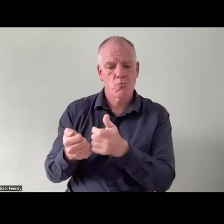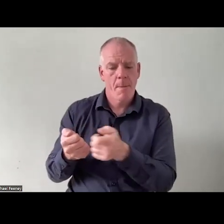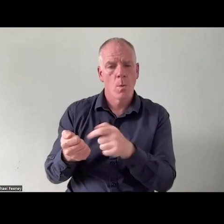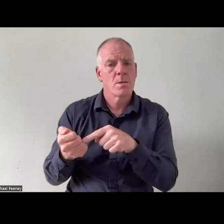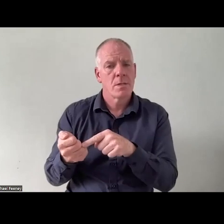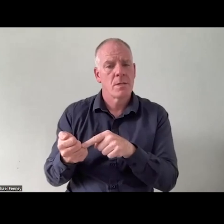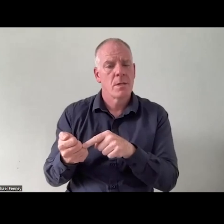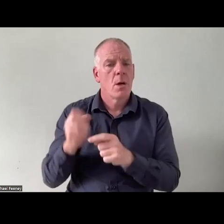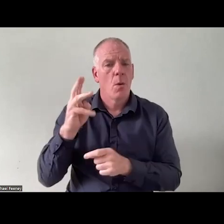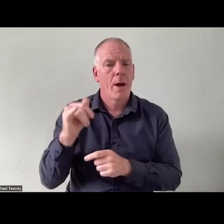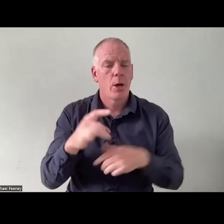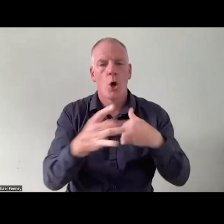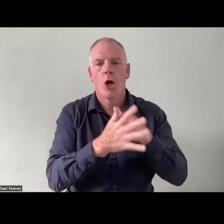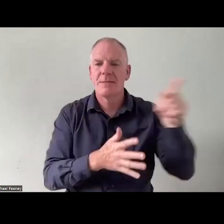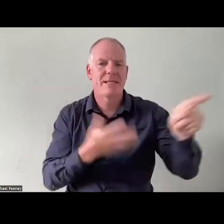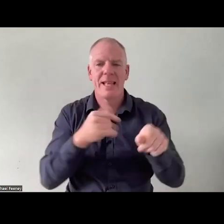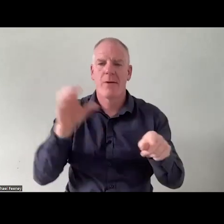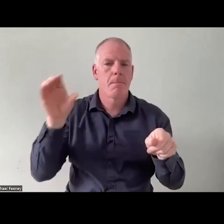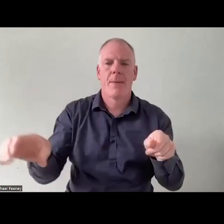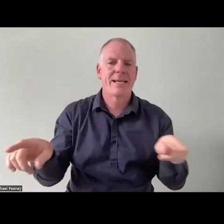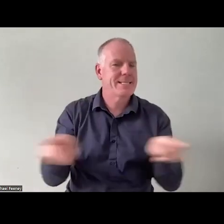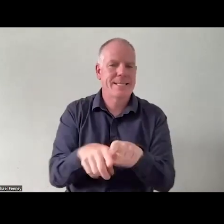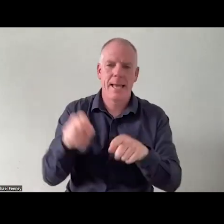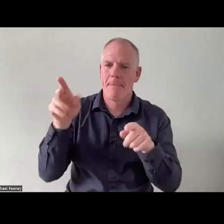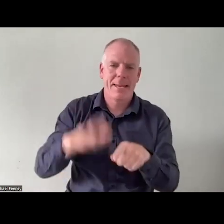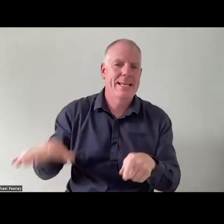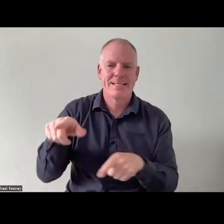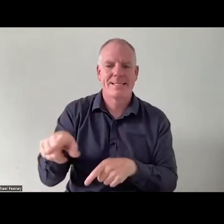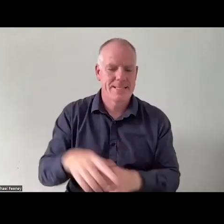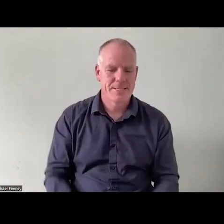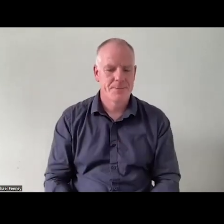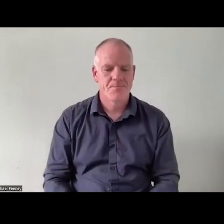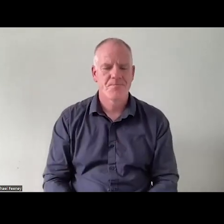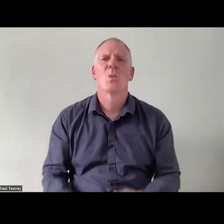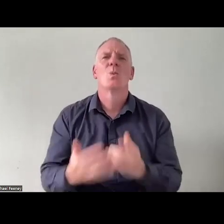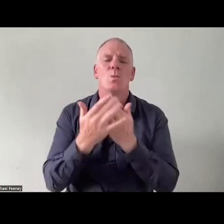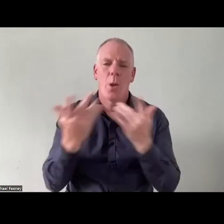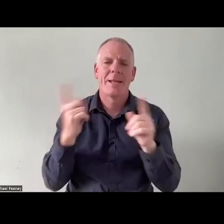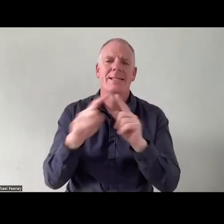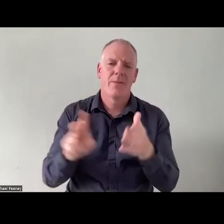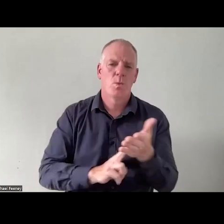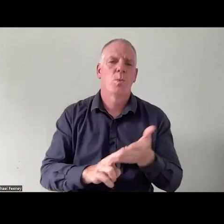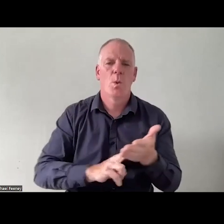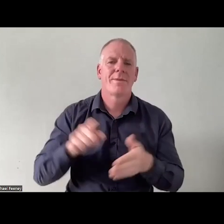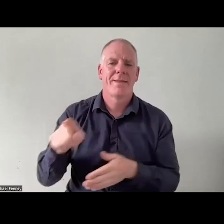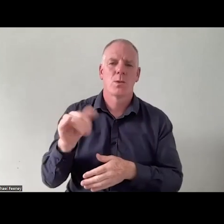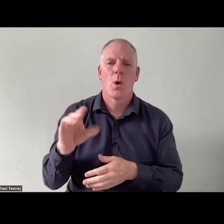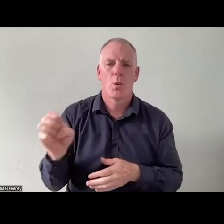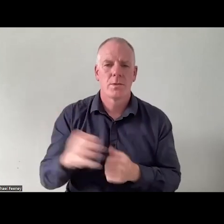because her husband never puts it back in the correct place. So, there are so many different uses for these codes, for labelling clothing,